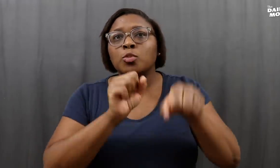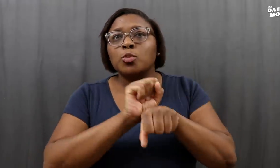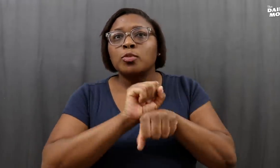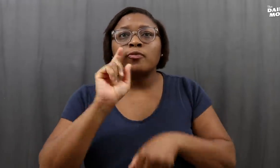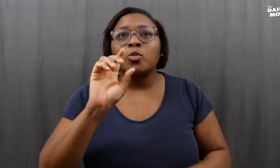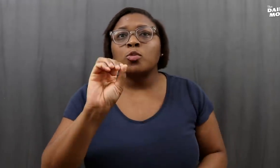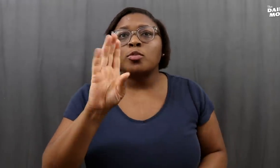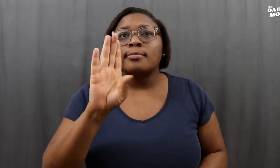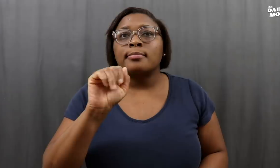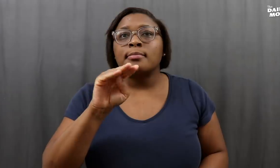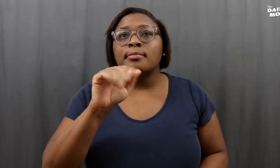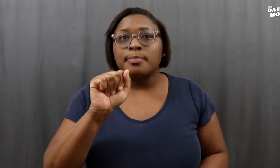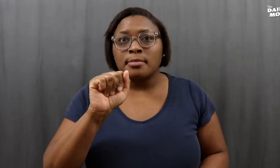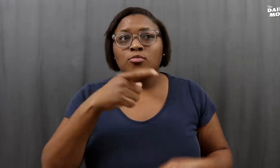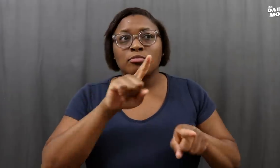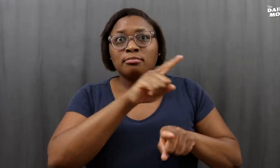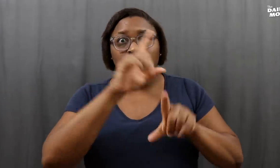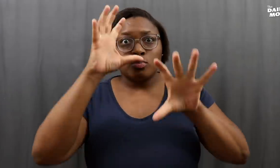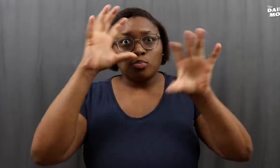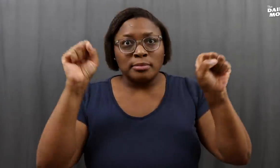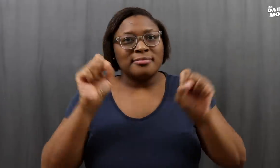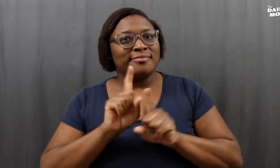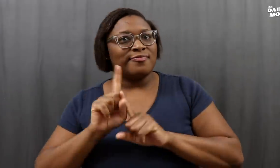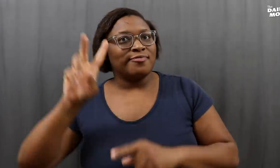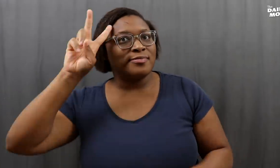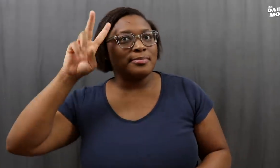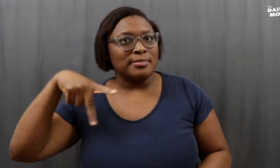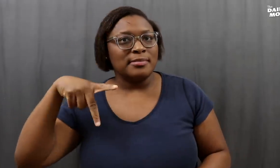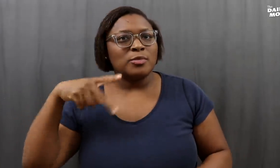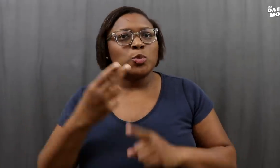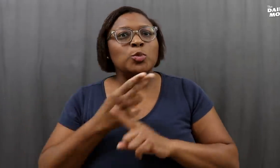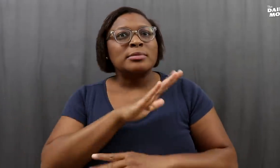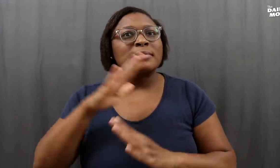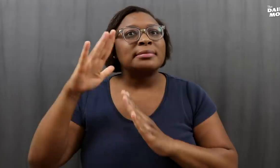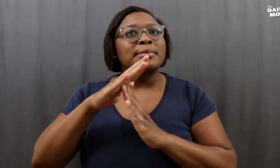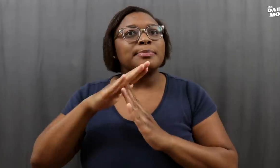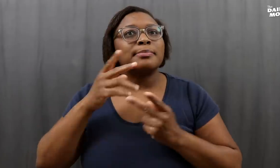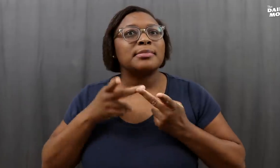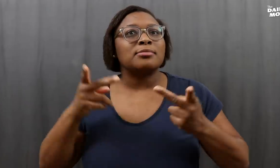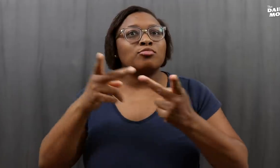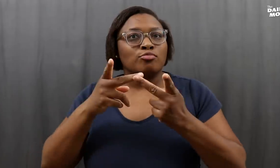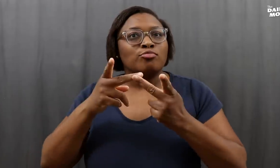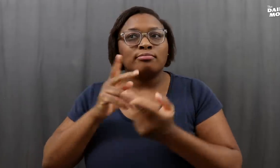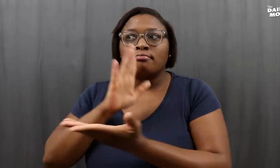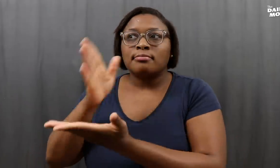in the Obama administration to stop